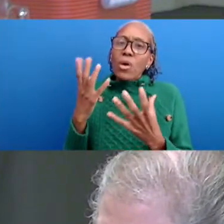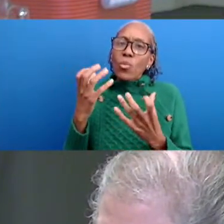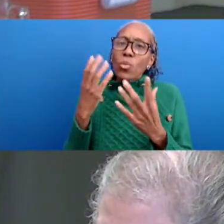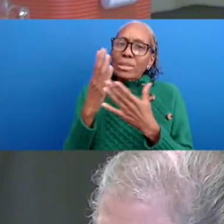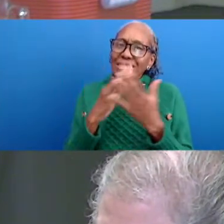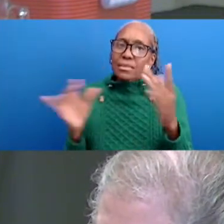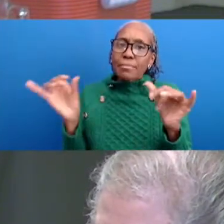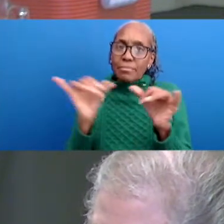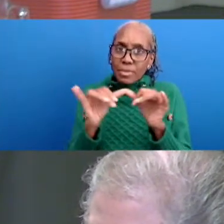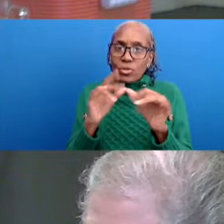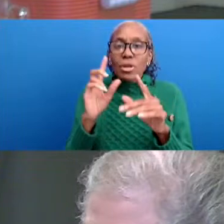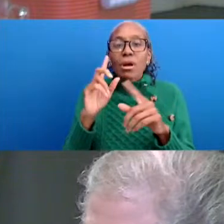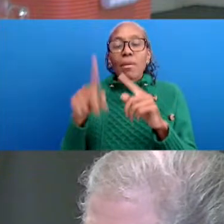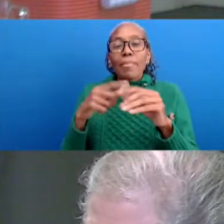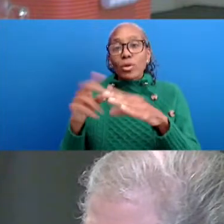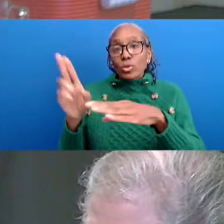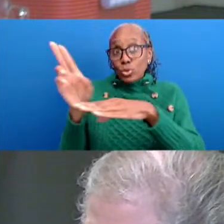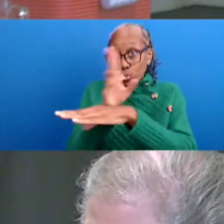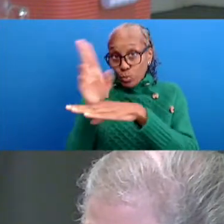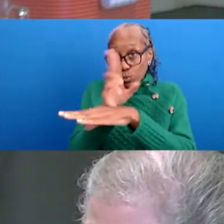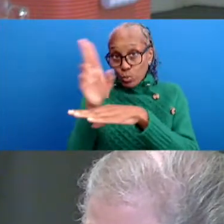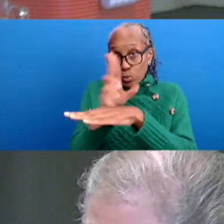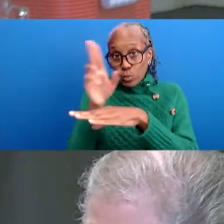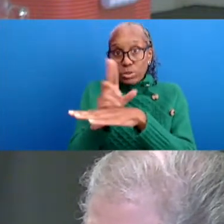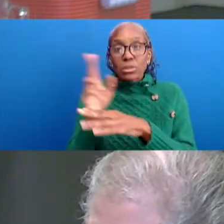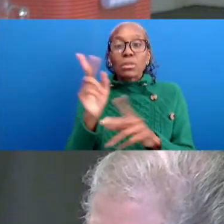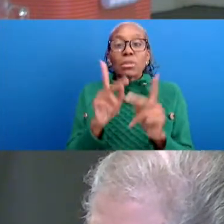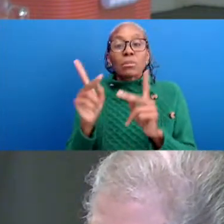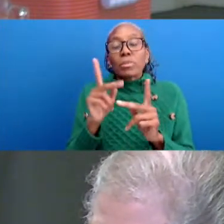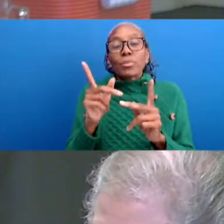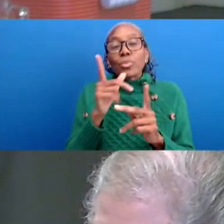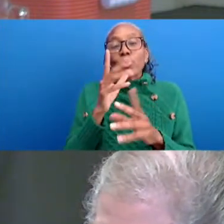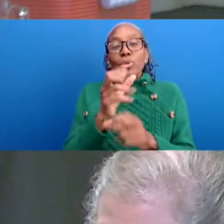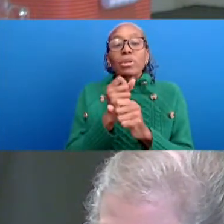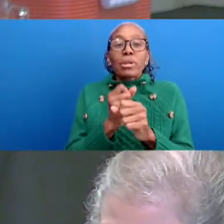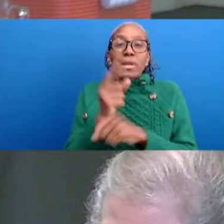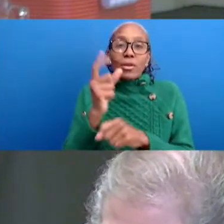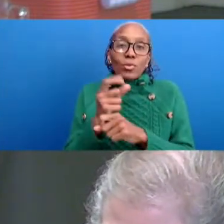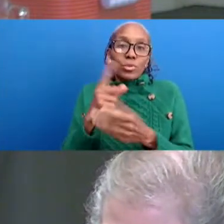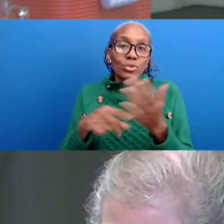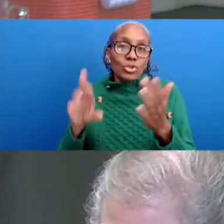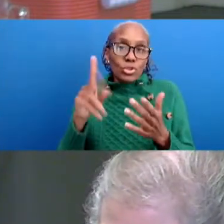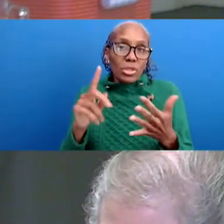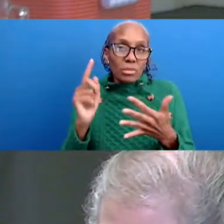I HAVE BEEN HAVING THIS